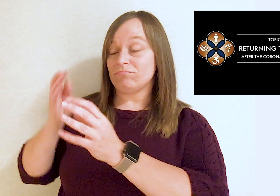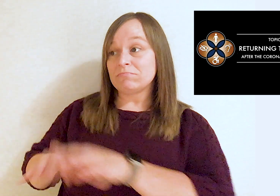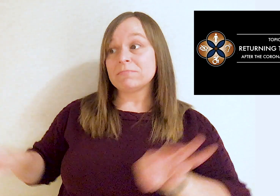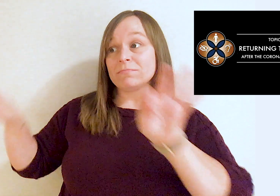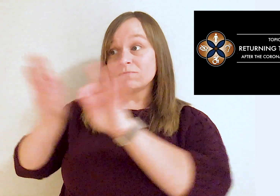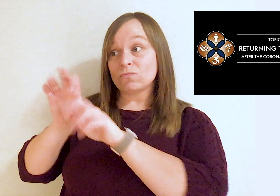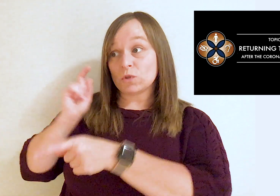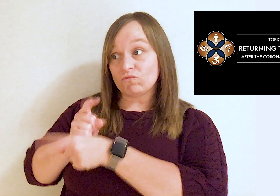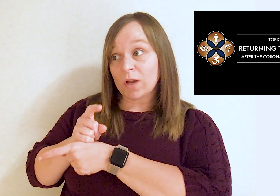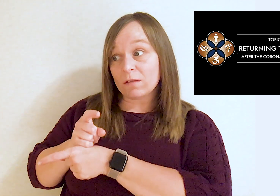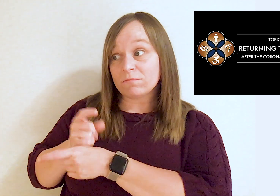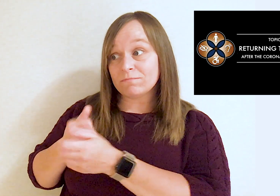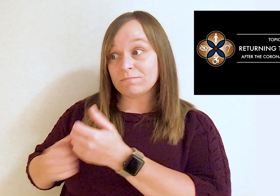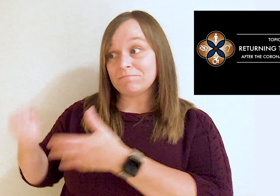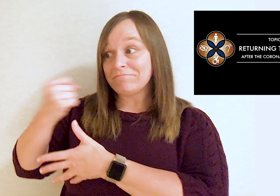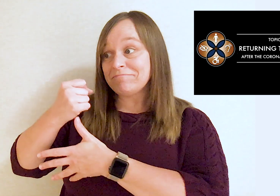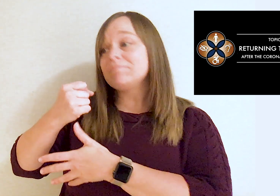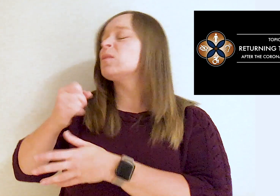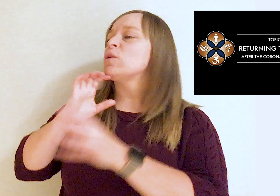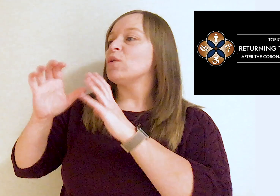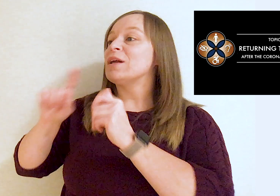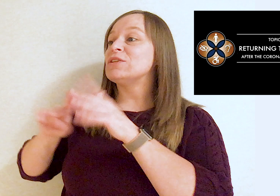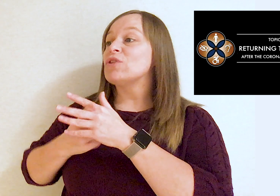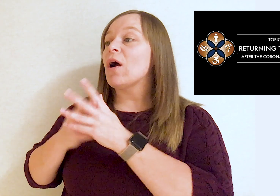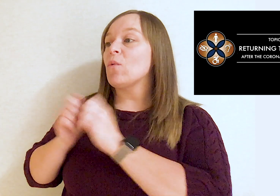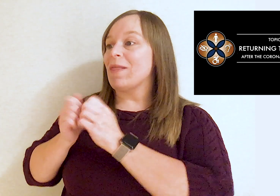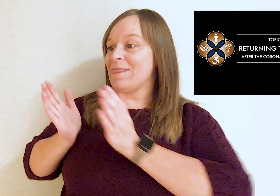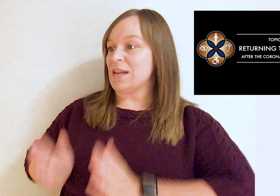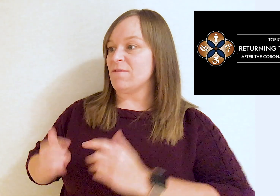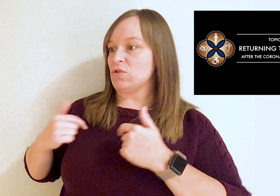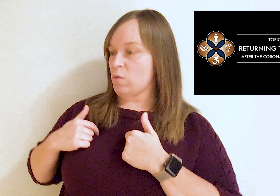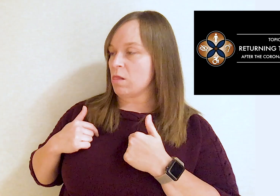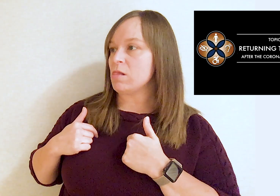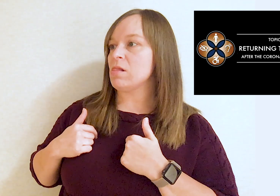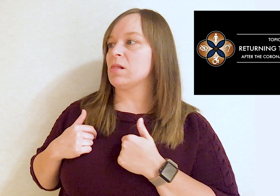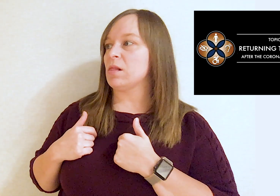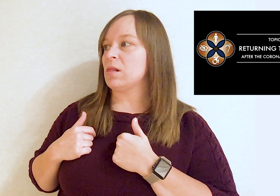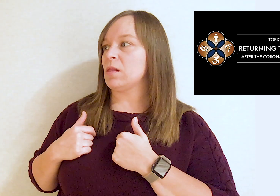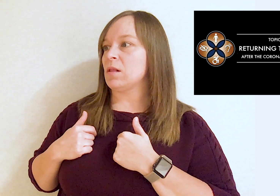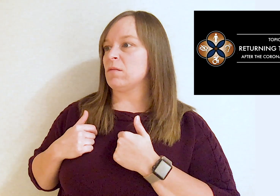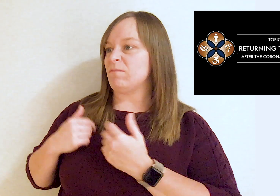practices here. So the communication must start with the individual and go from